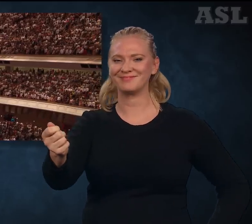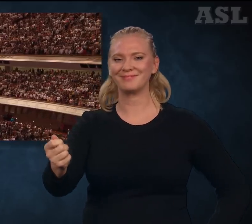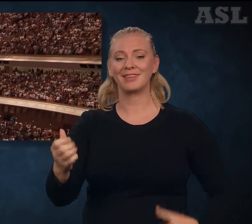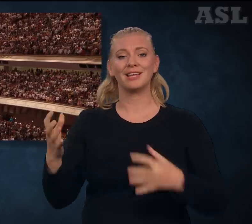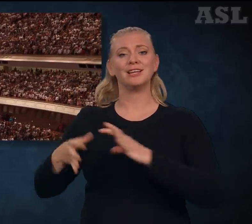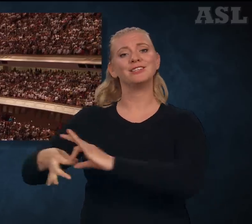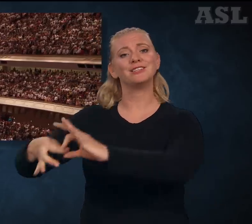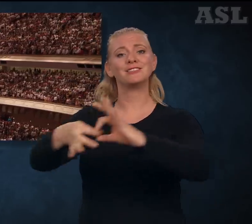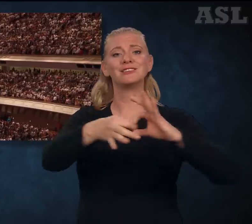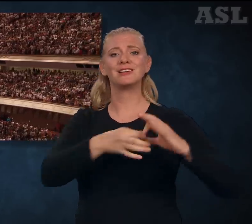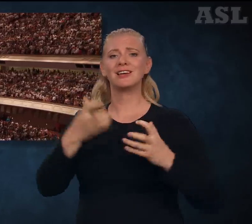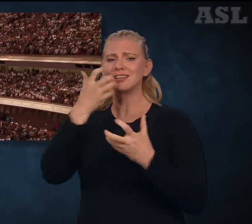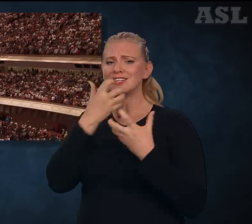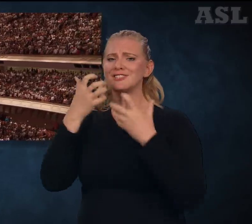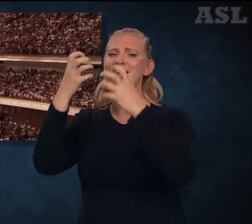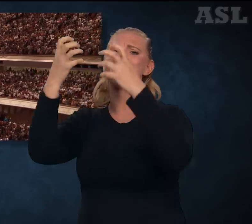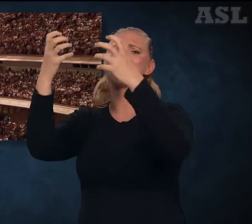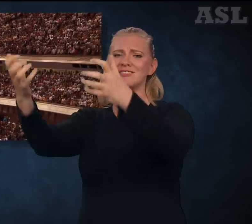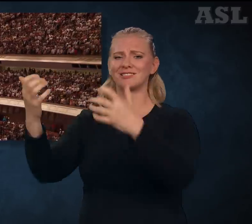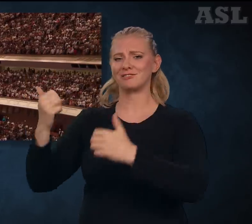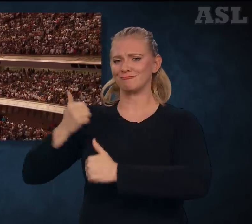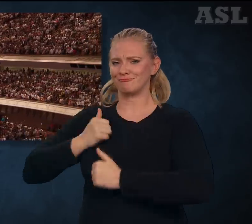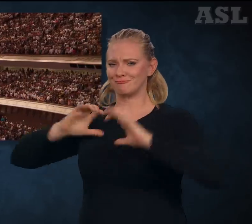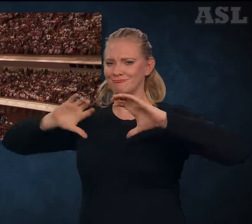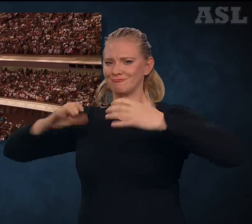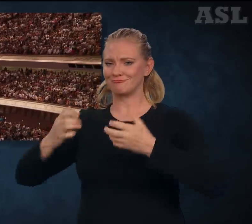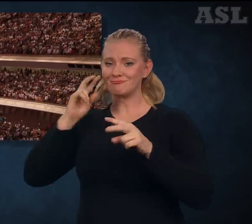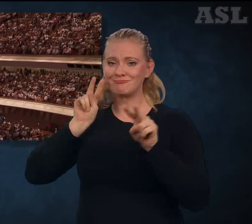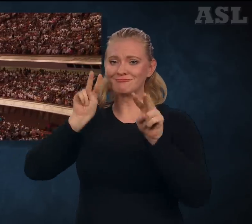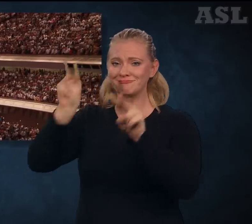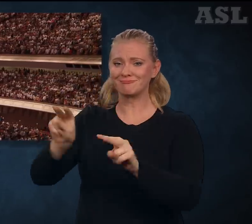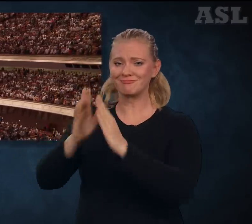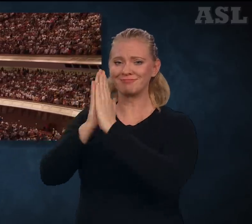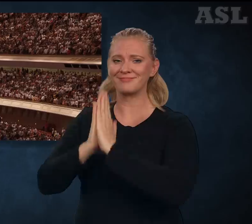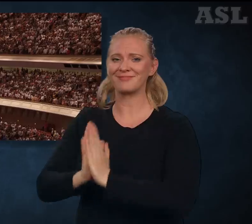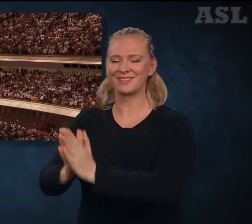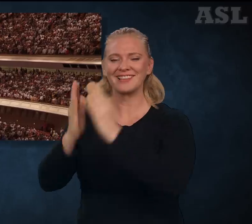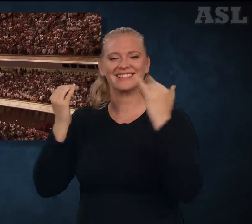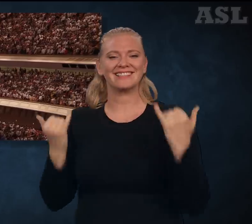WITH THE SWORD OF TRUTH AND RIGHT; SOUND THE WAR-CRY, "WATCH AND PRAY!"